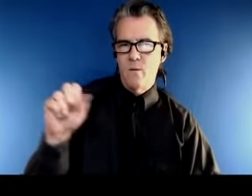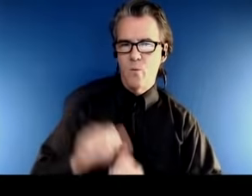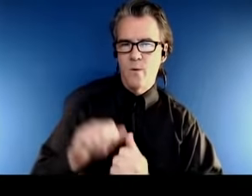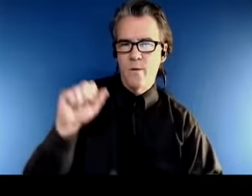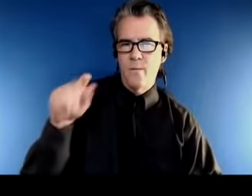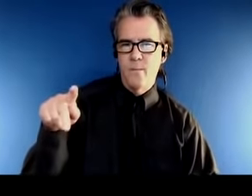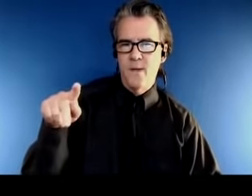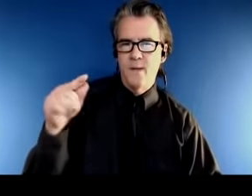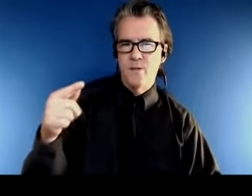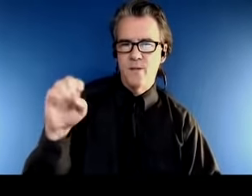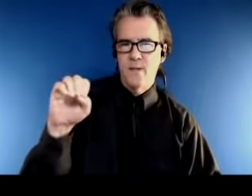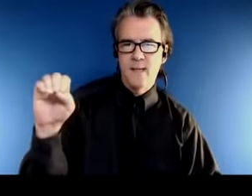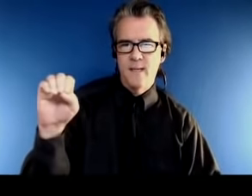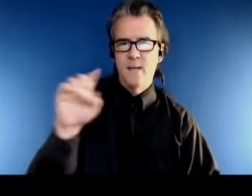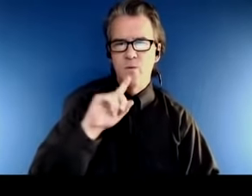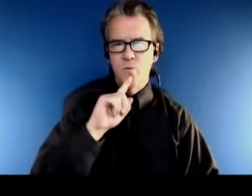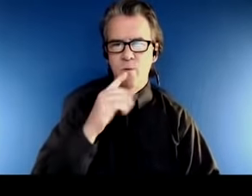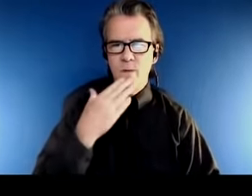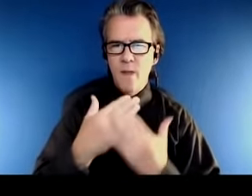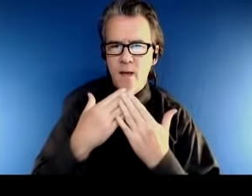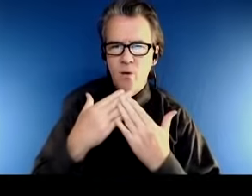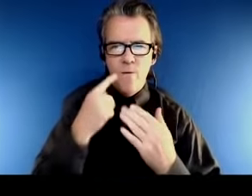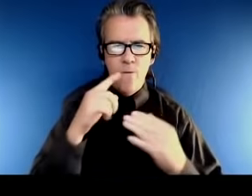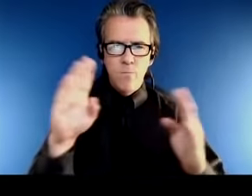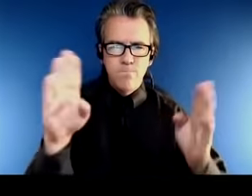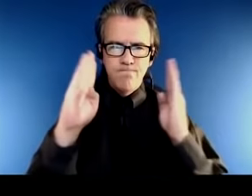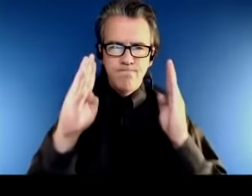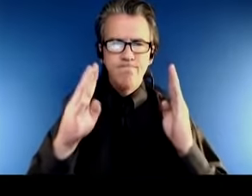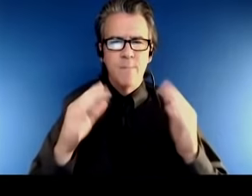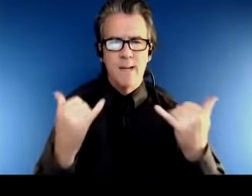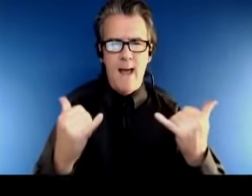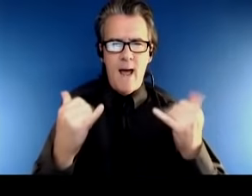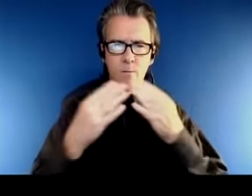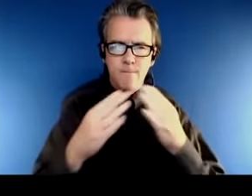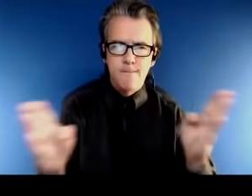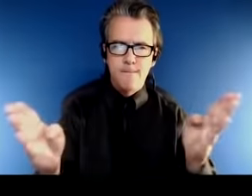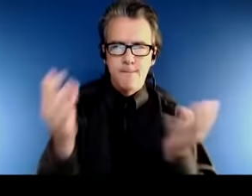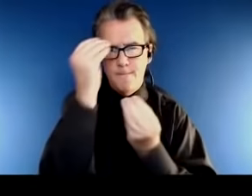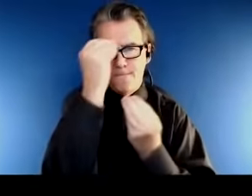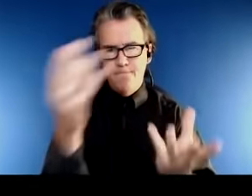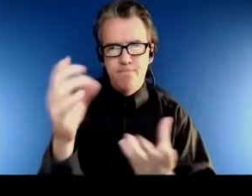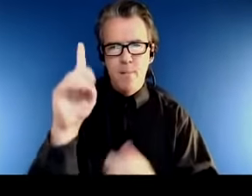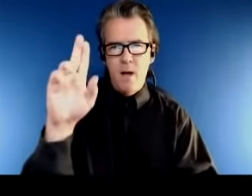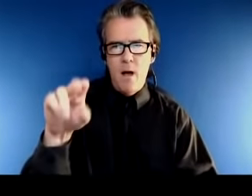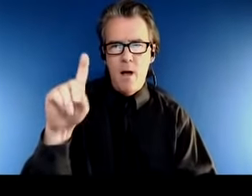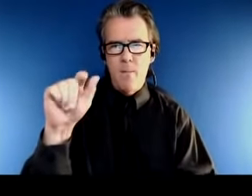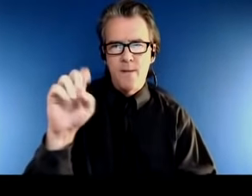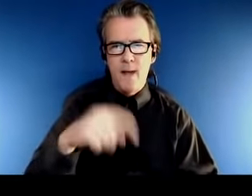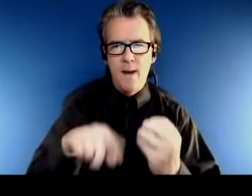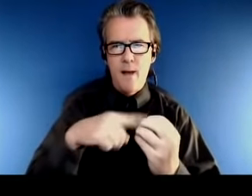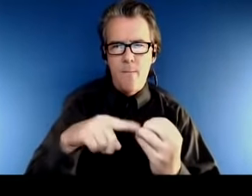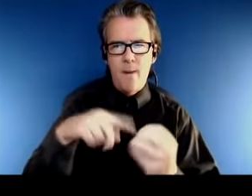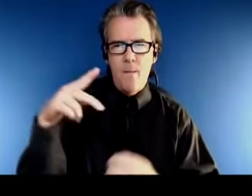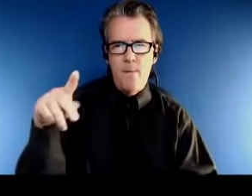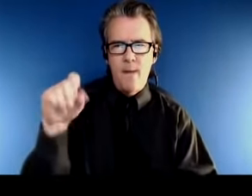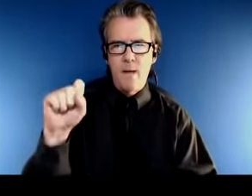We've had about 1,800 visitors so far. Folks who do go to the CRCs can get updated information on the PSPS event.